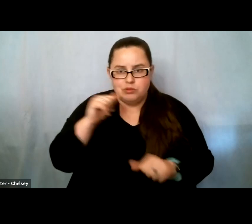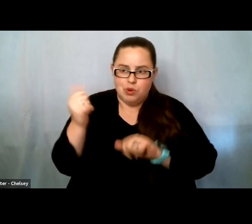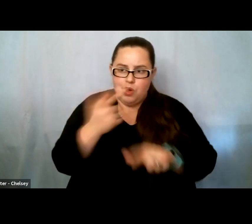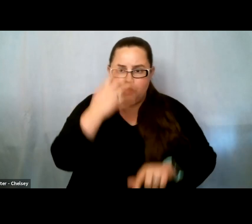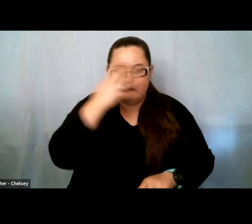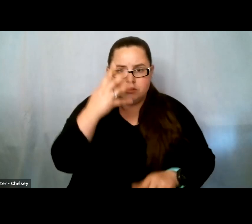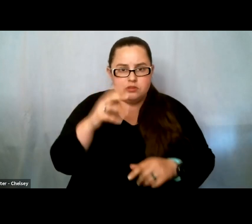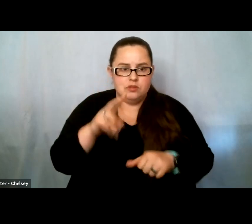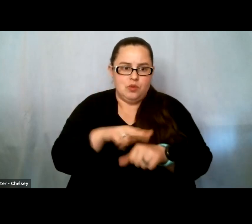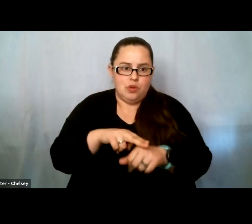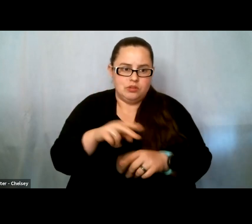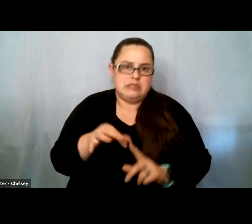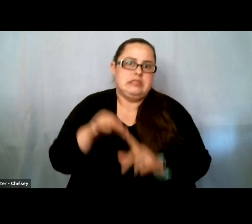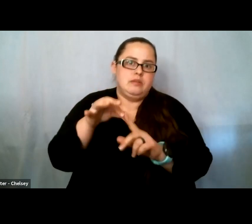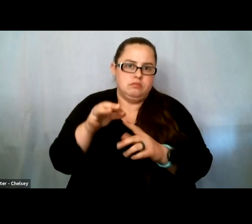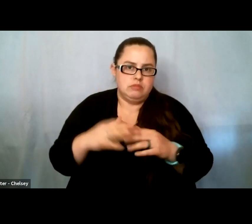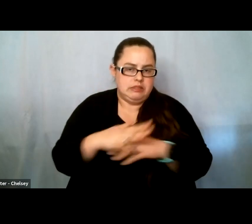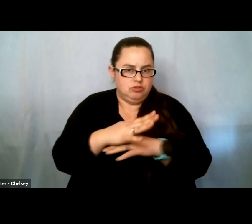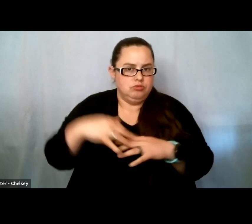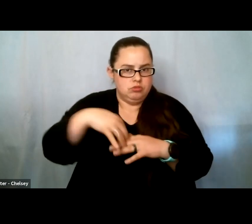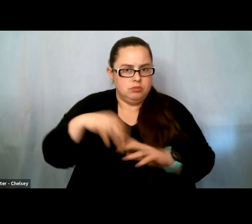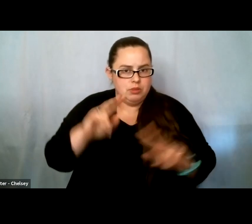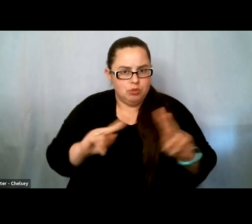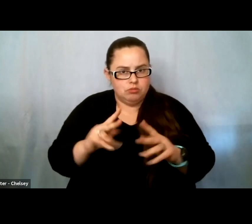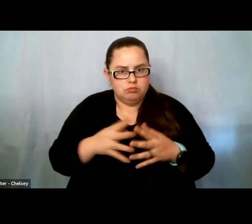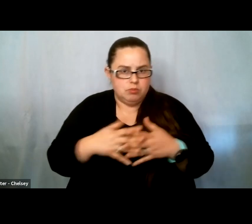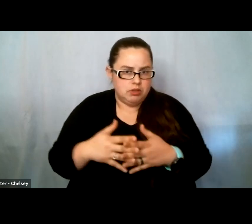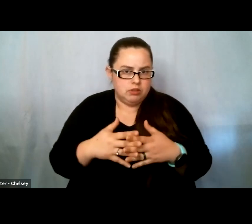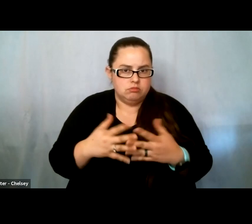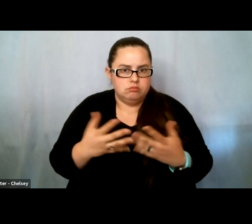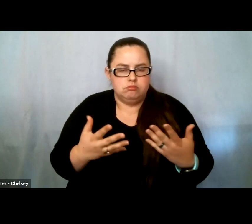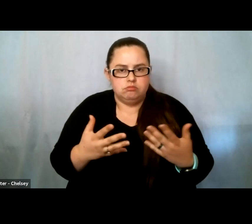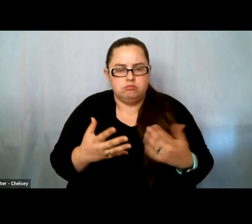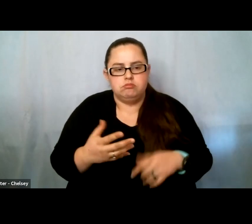indigenous people, right? Native Americans. They're the only ones who, you know, aren't